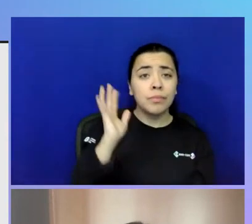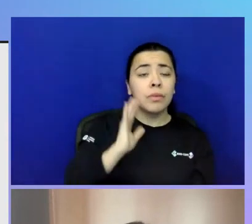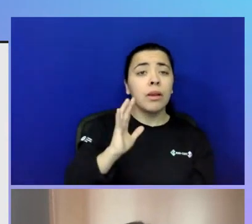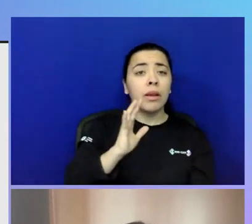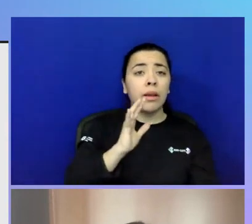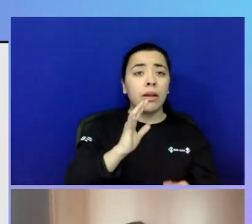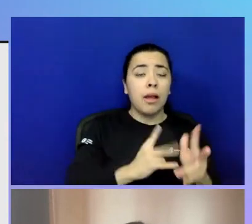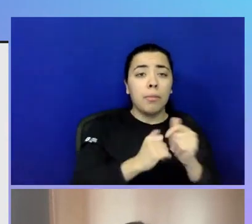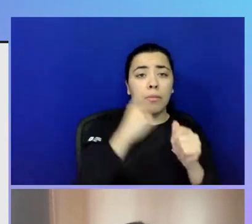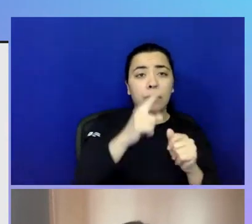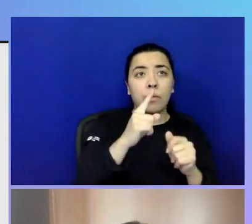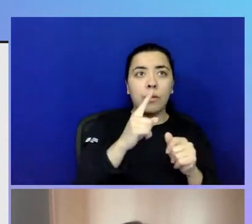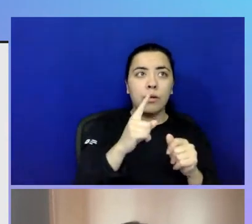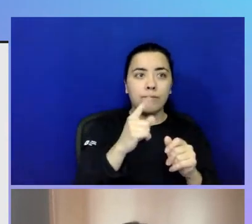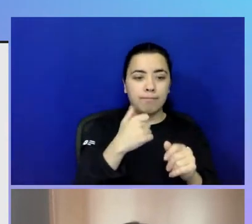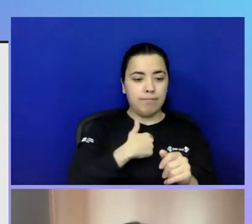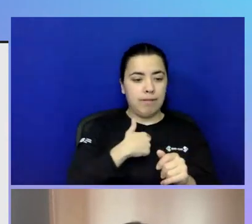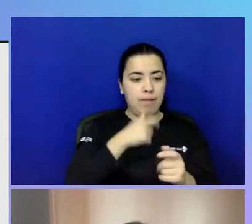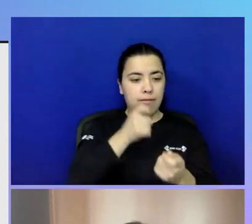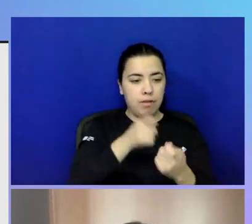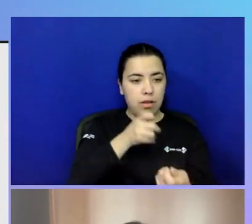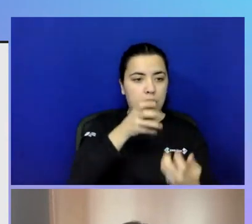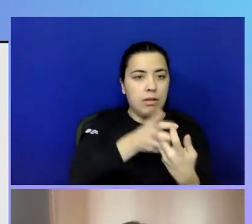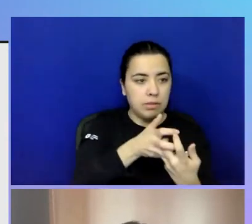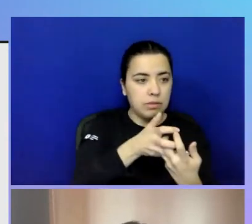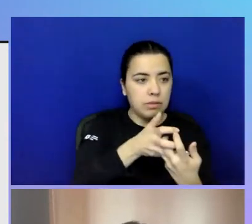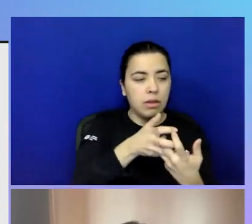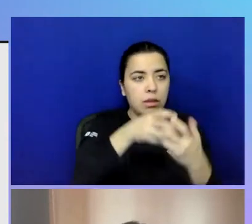we were able to update to a more recent implementation. Next up,